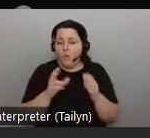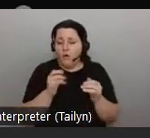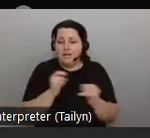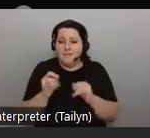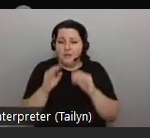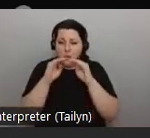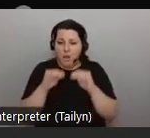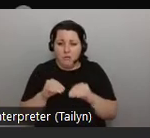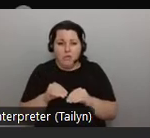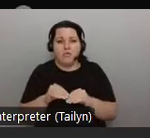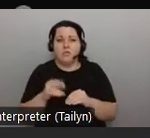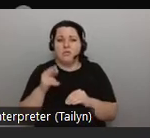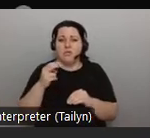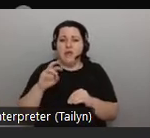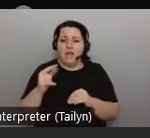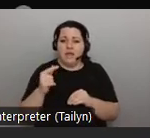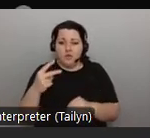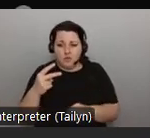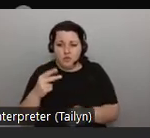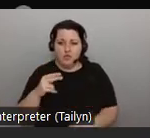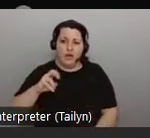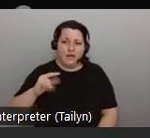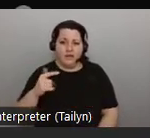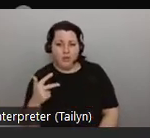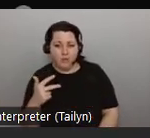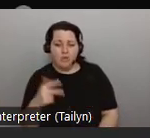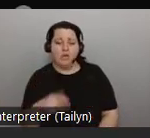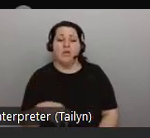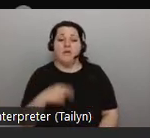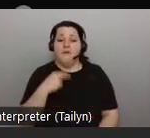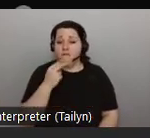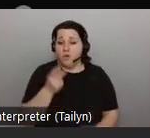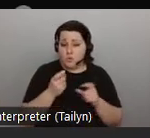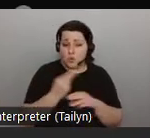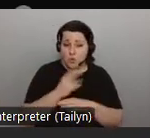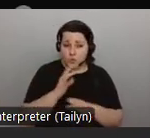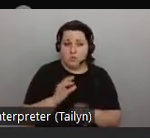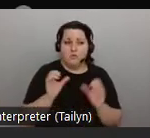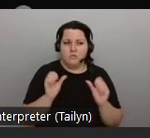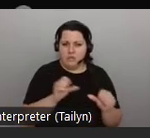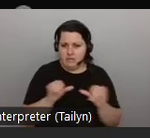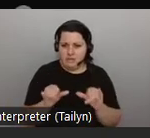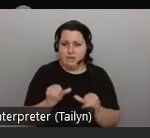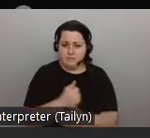using the navigation pane. As a shortcut key they can press to move through all the